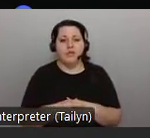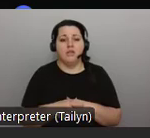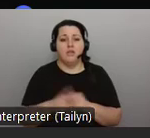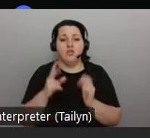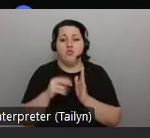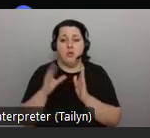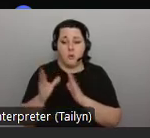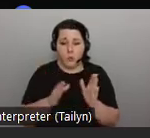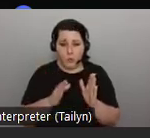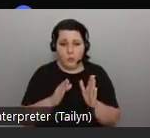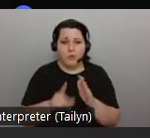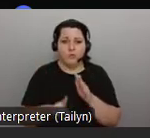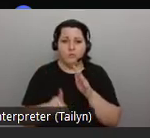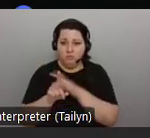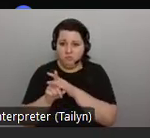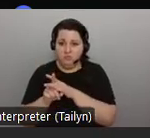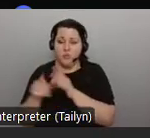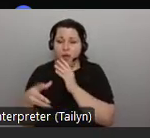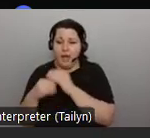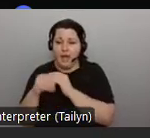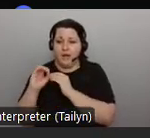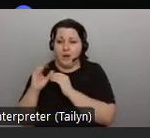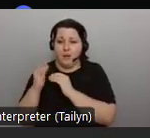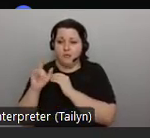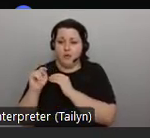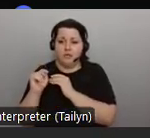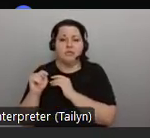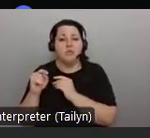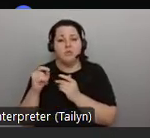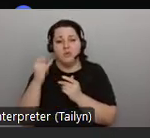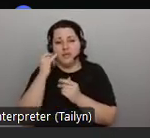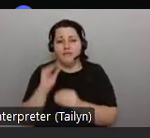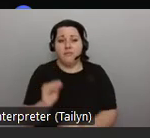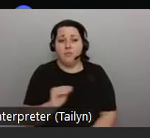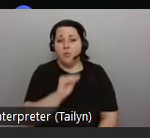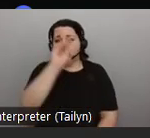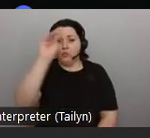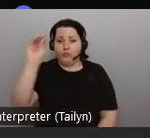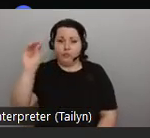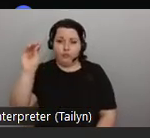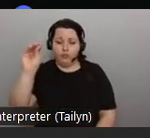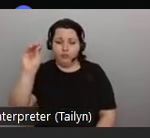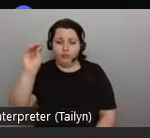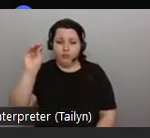read in the correct order. But if for whatever reason, I don't have a slide on here